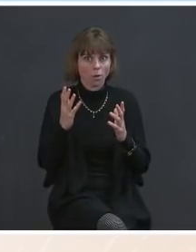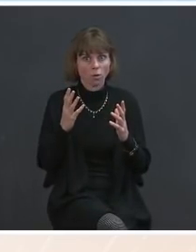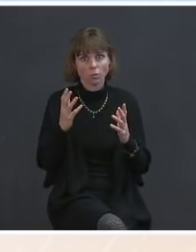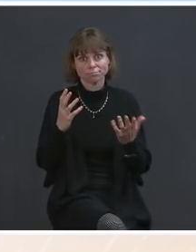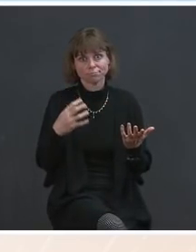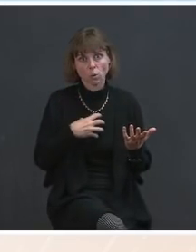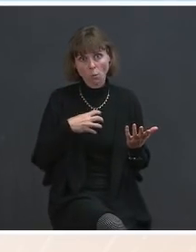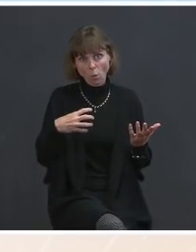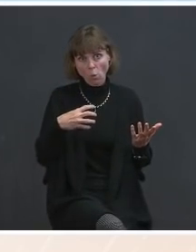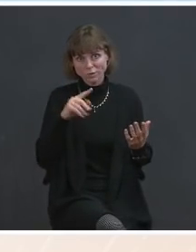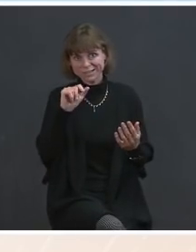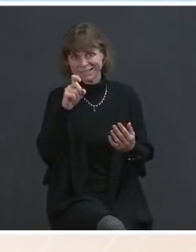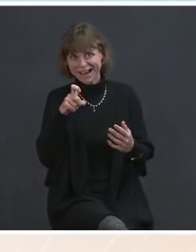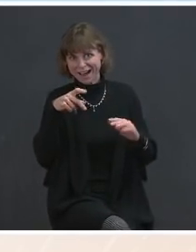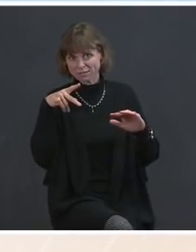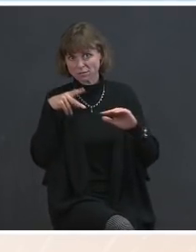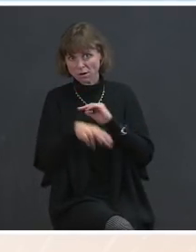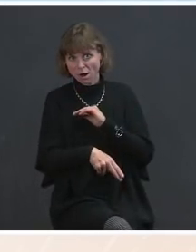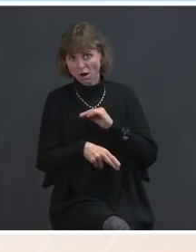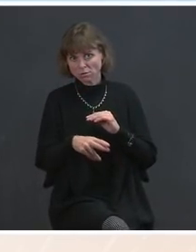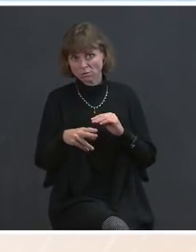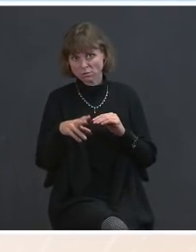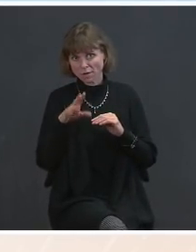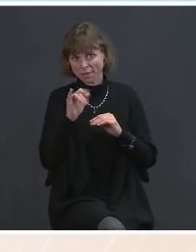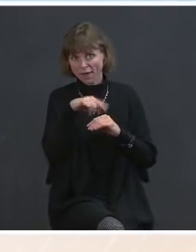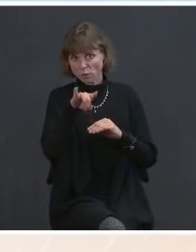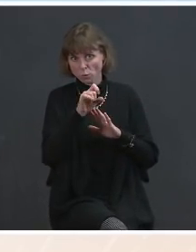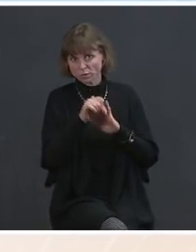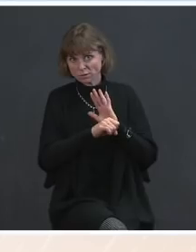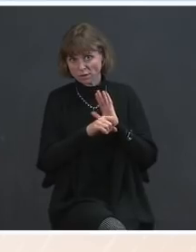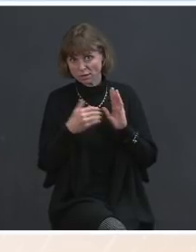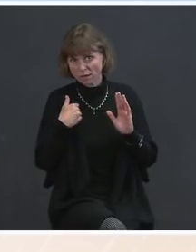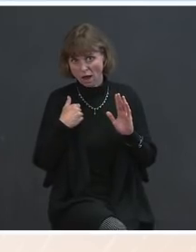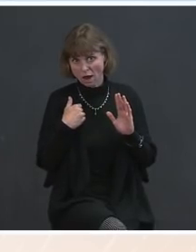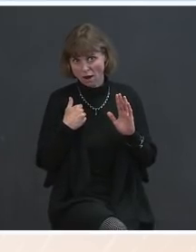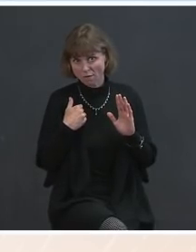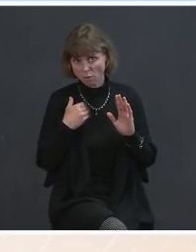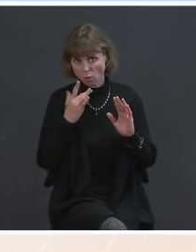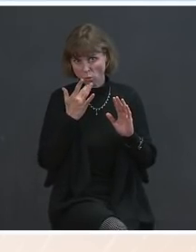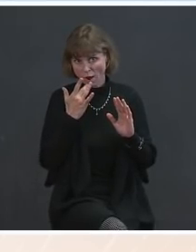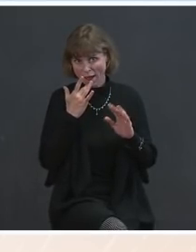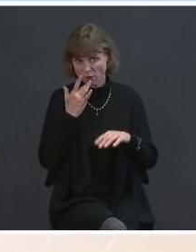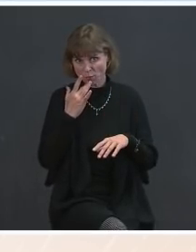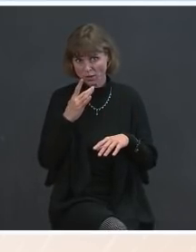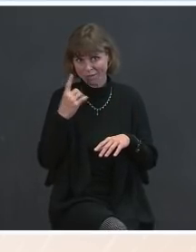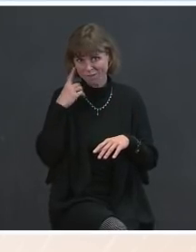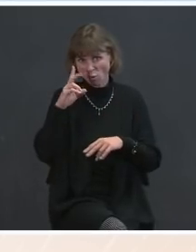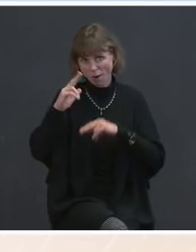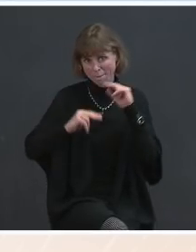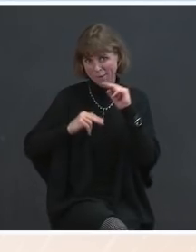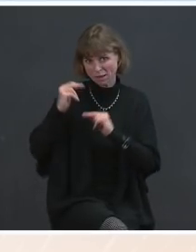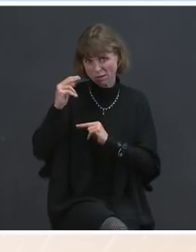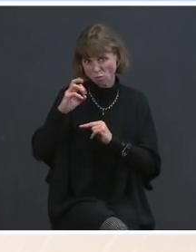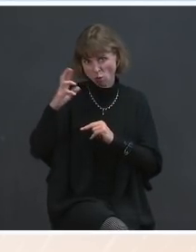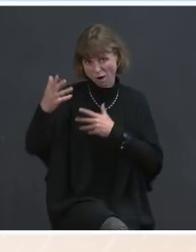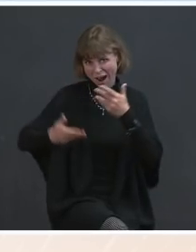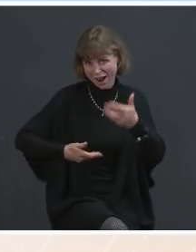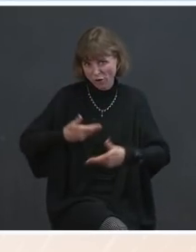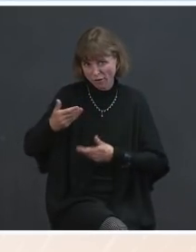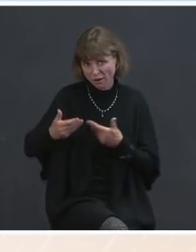that any states or localities would pass through, that they'd rather have it be more on the building front or more on the hiring front. Is that -- am I hearing you correctly?